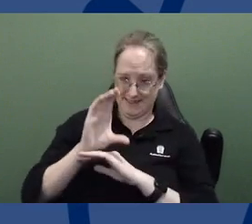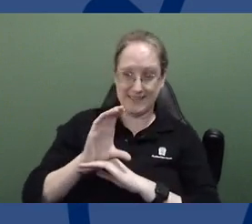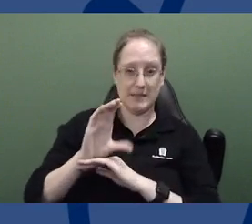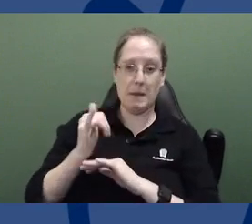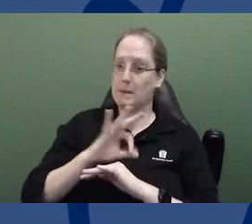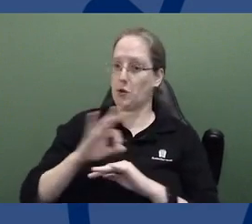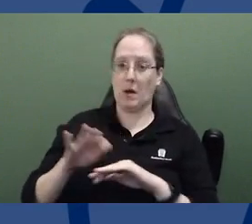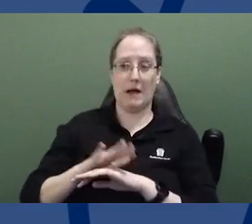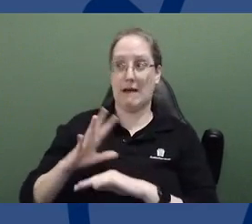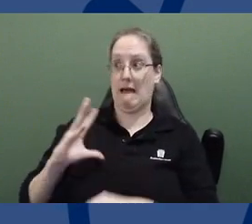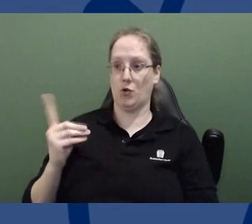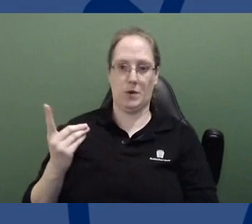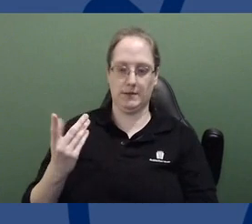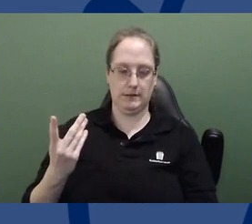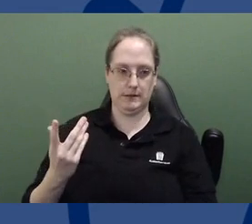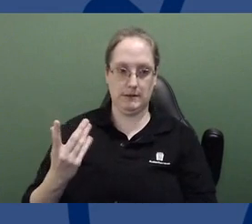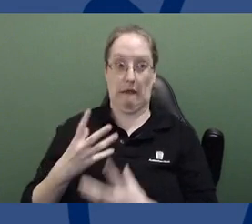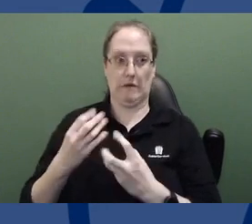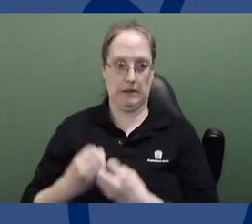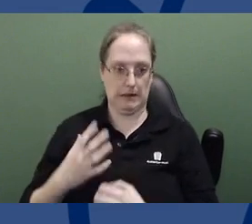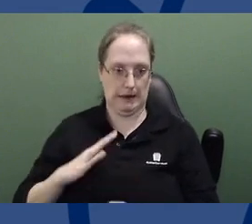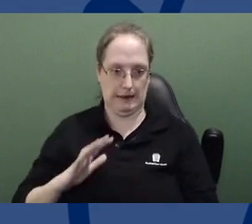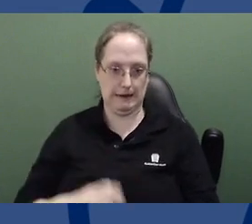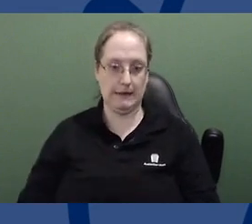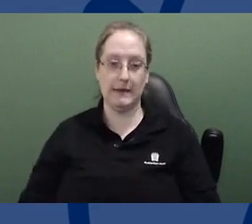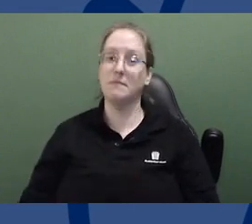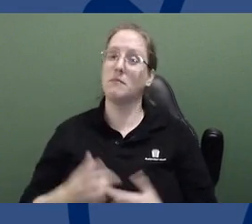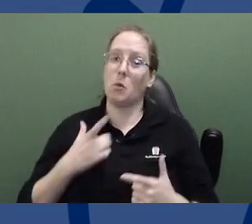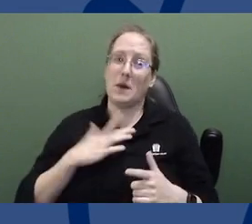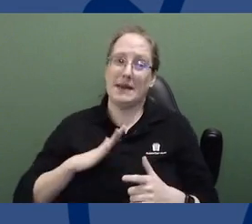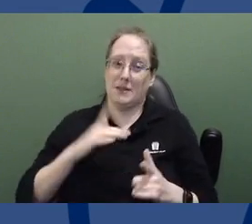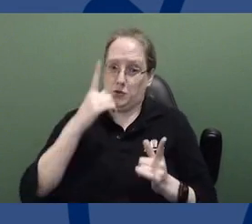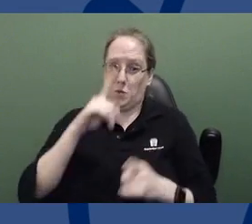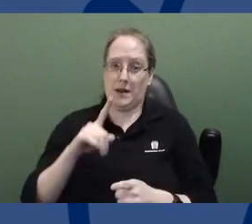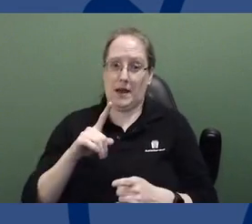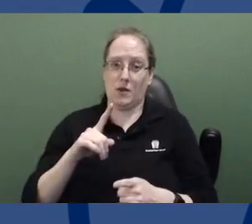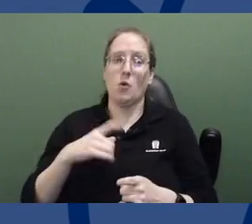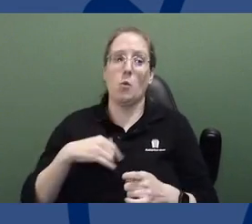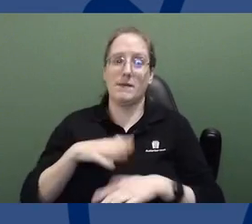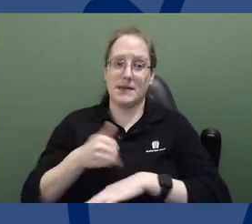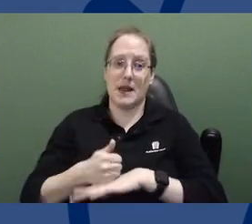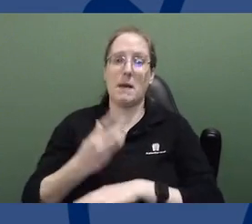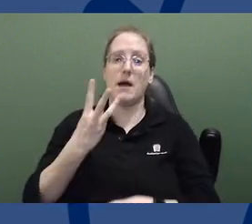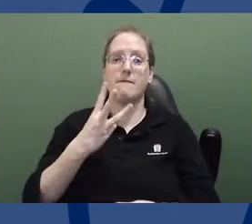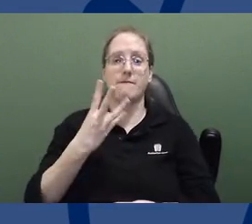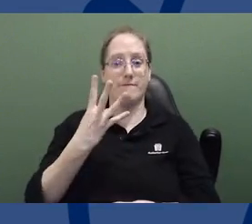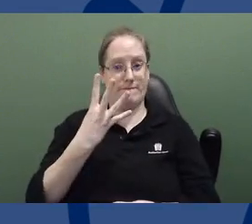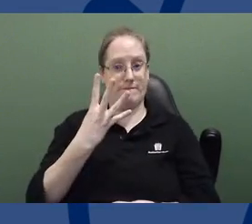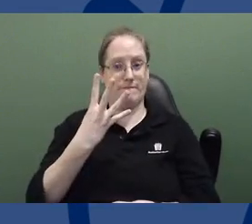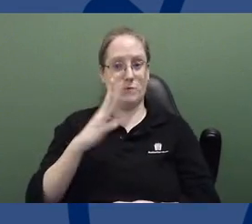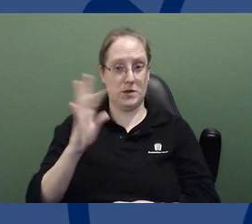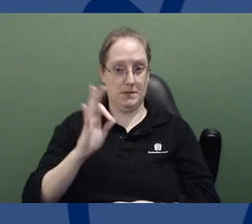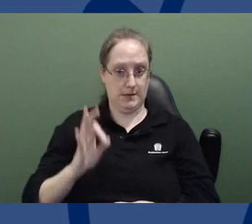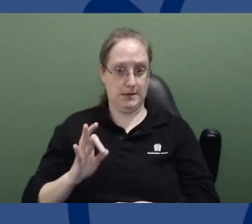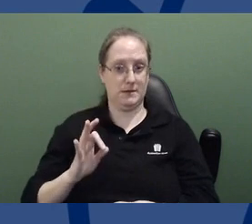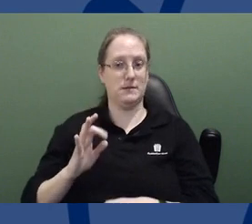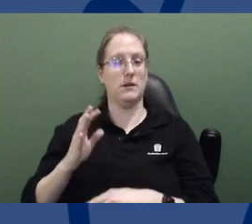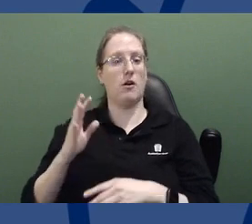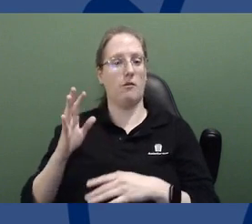way of doing things. And we've set it at 40 per cent of payroll which we think, on average,